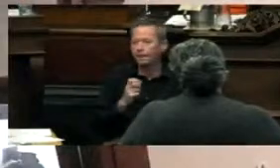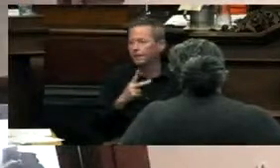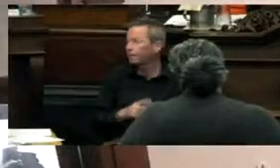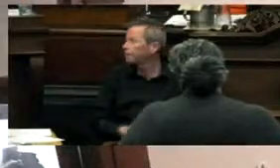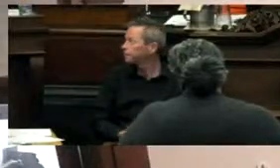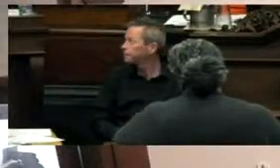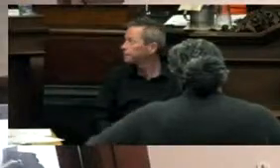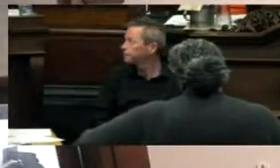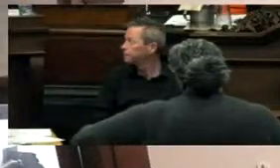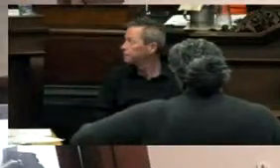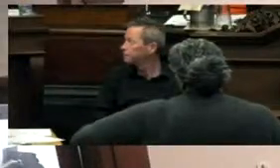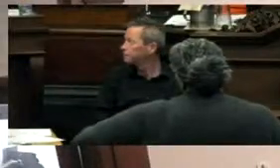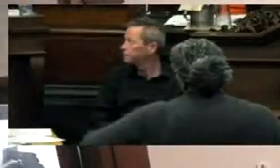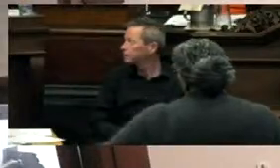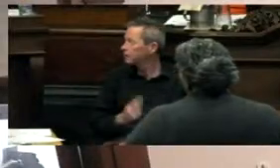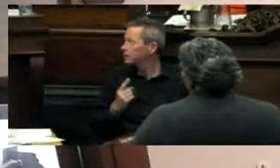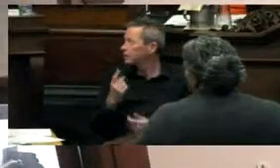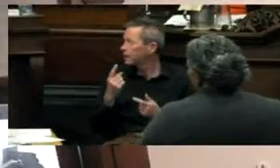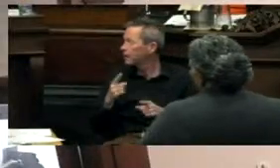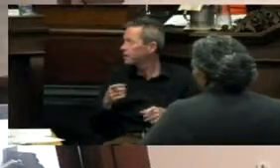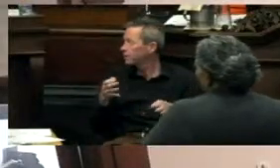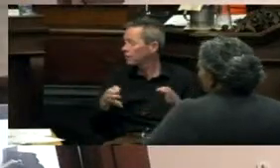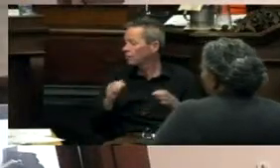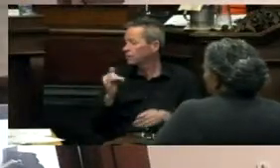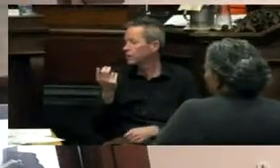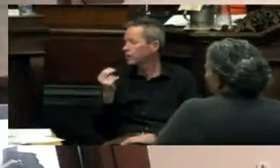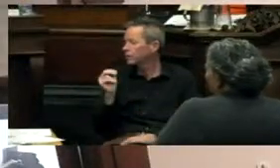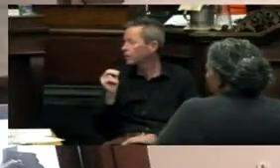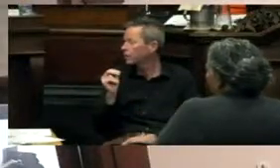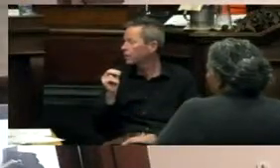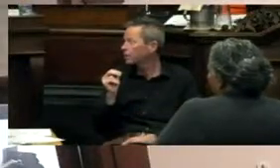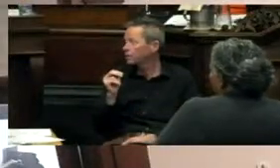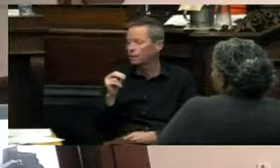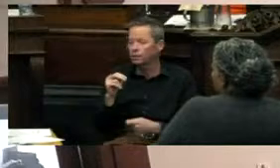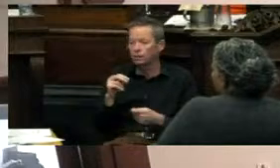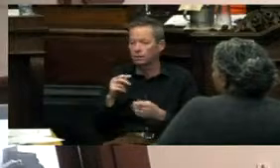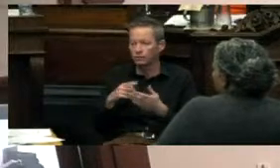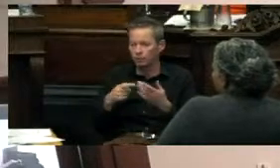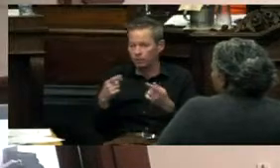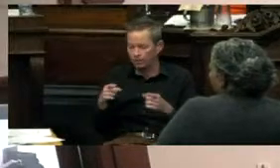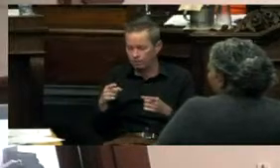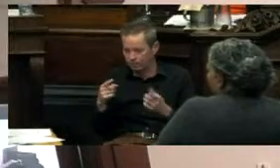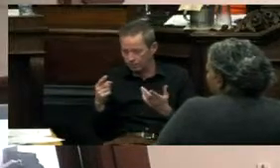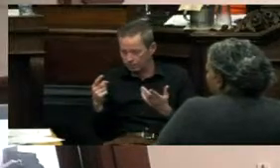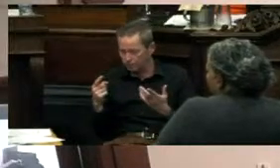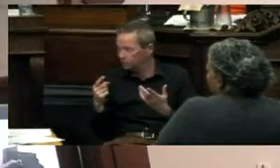January at the earliest. And there's a chance that even that date gets pushed again. Okay. So